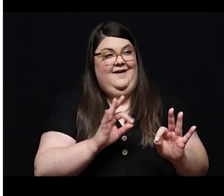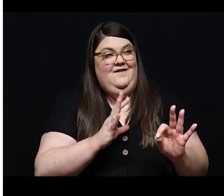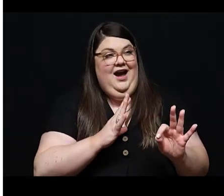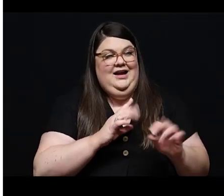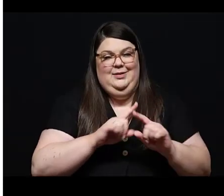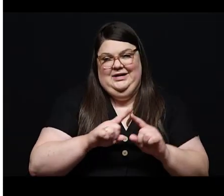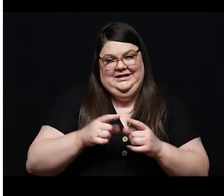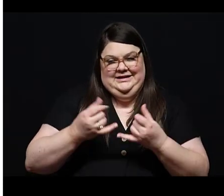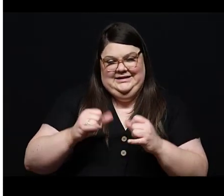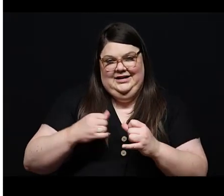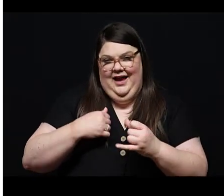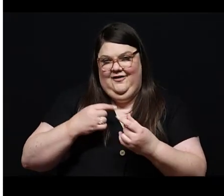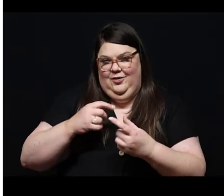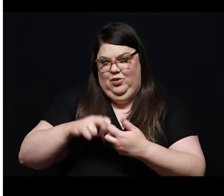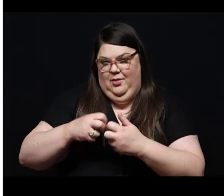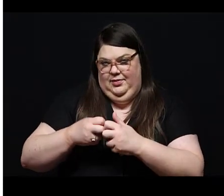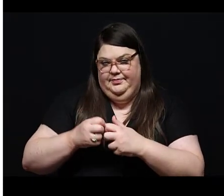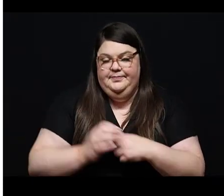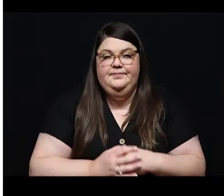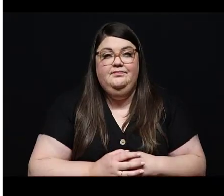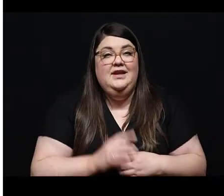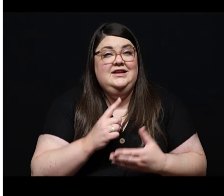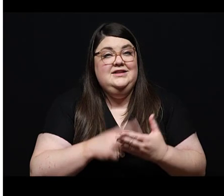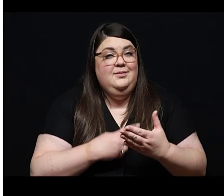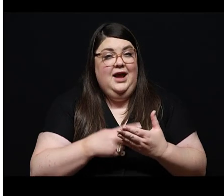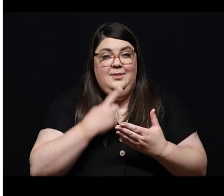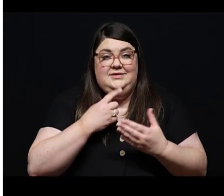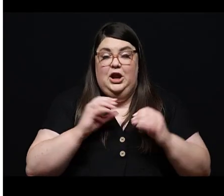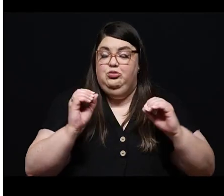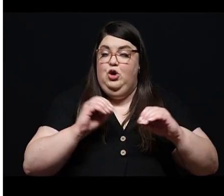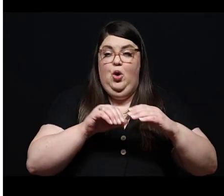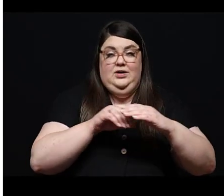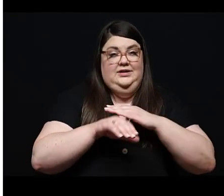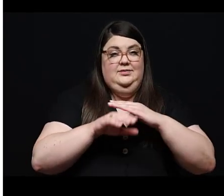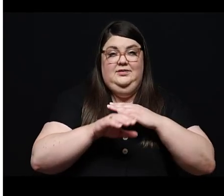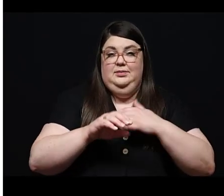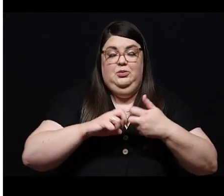Sometimes the checker will indicate the document has no accessibility issues when